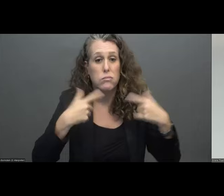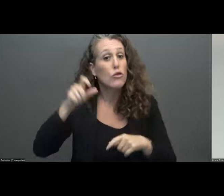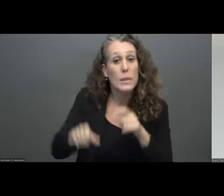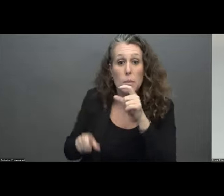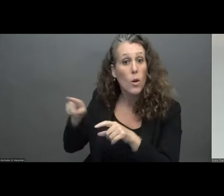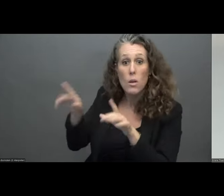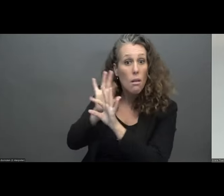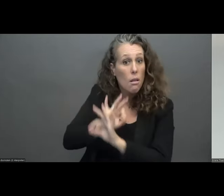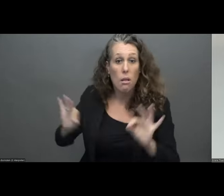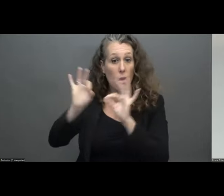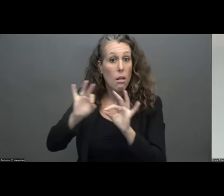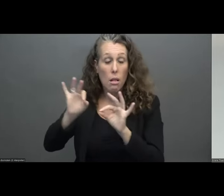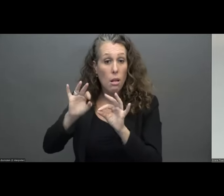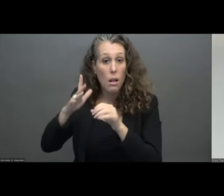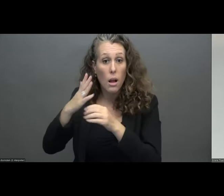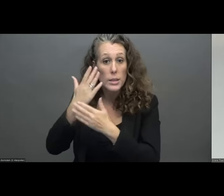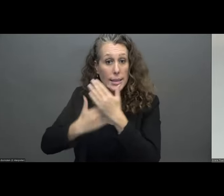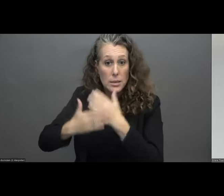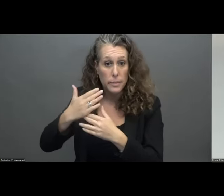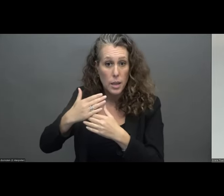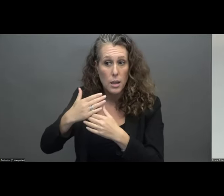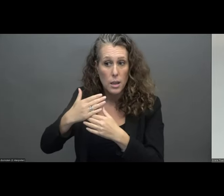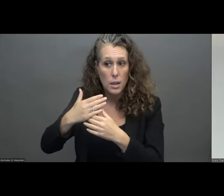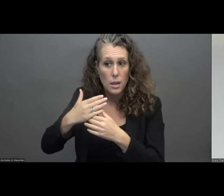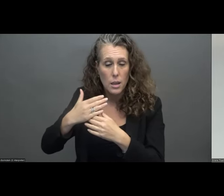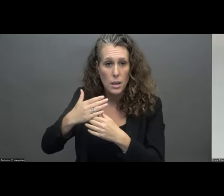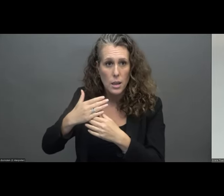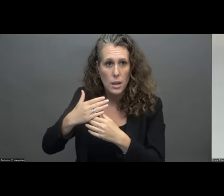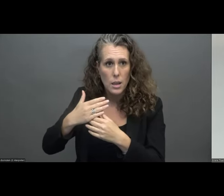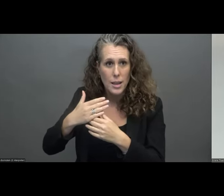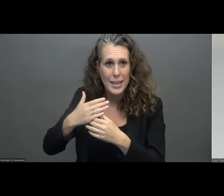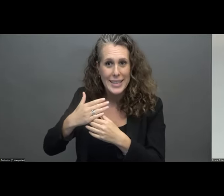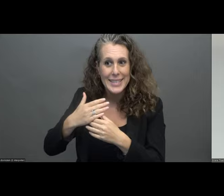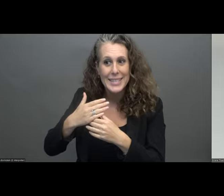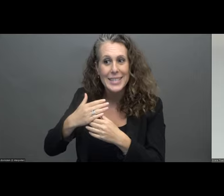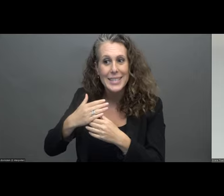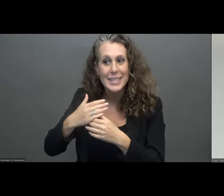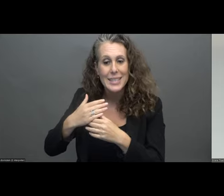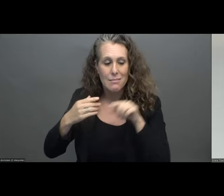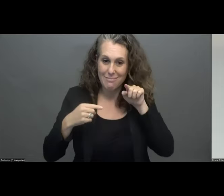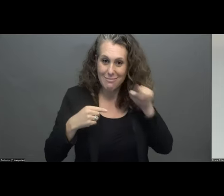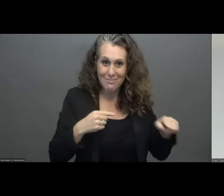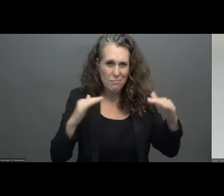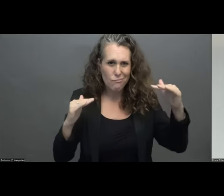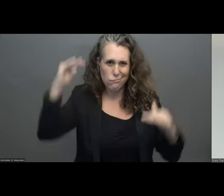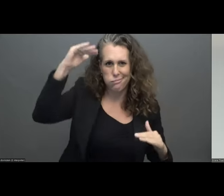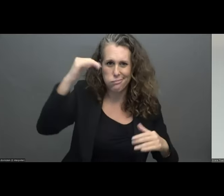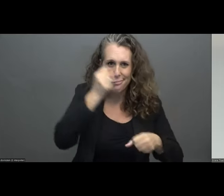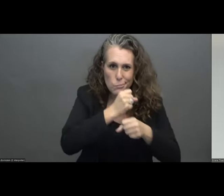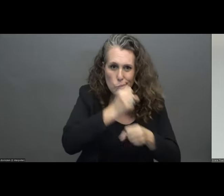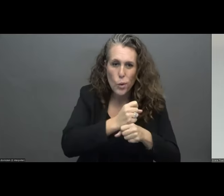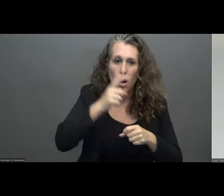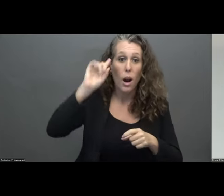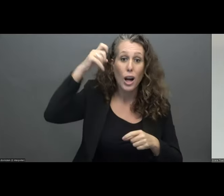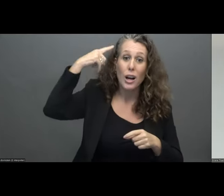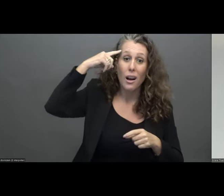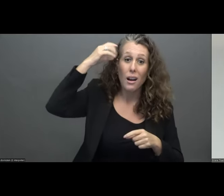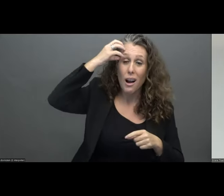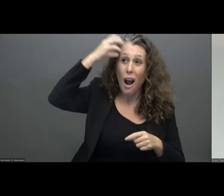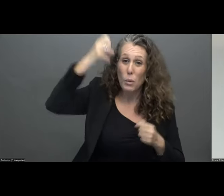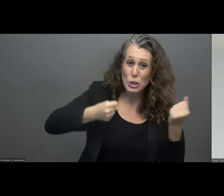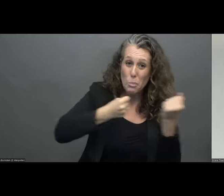the only person on the campaign would be for 50 without a doubt what the problem